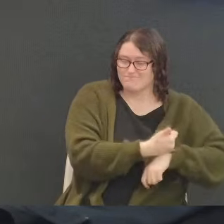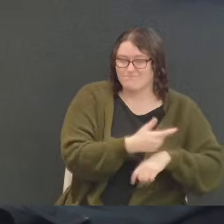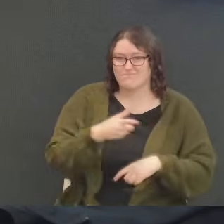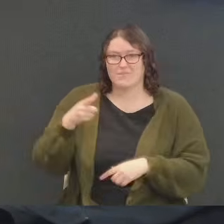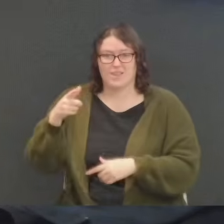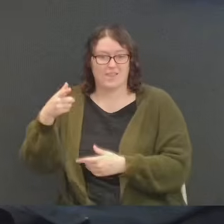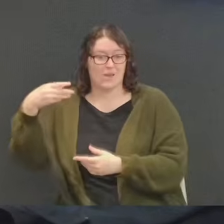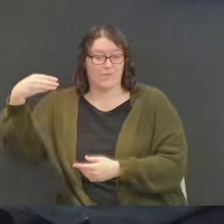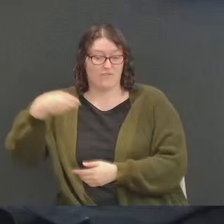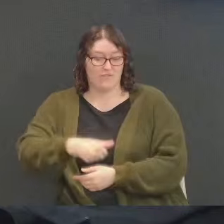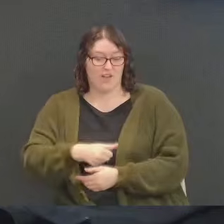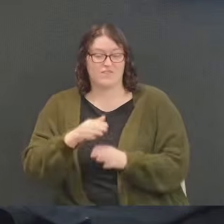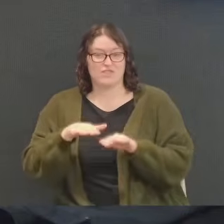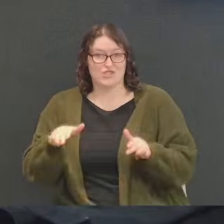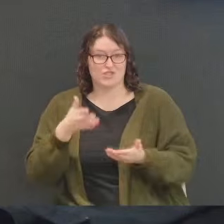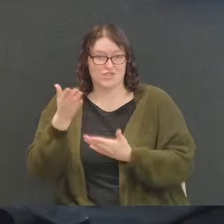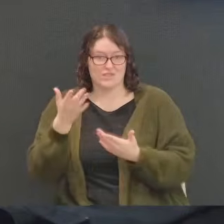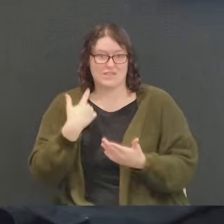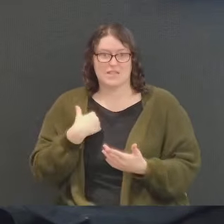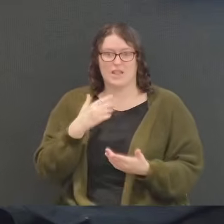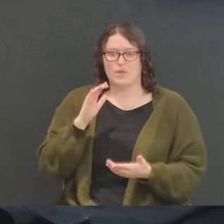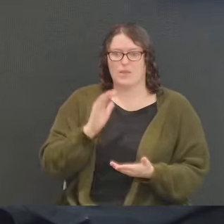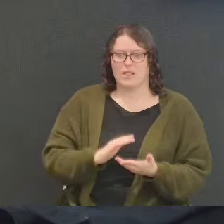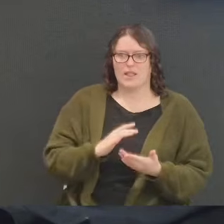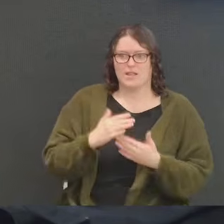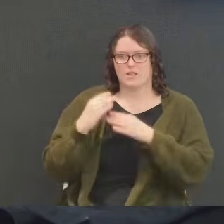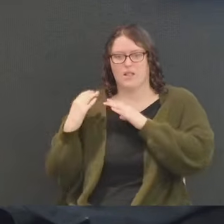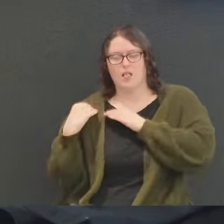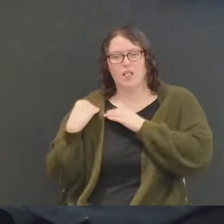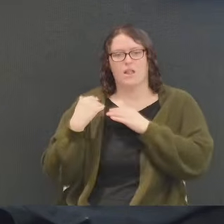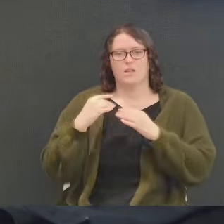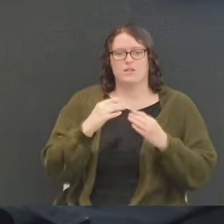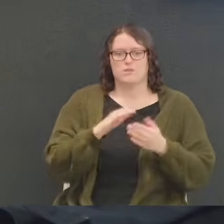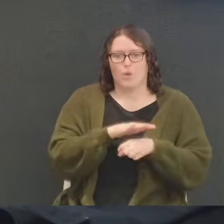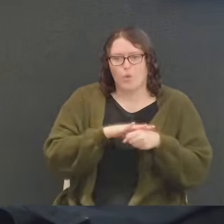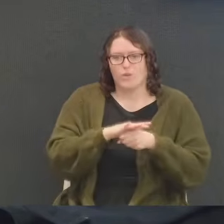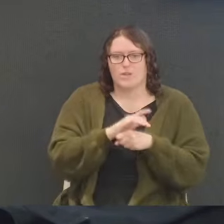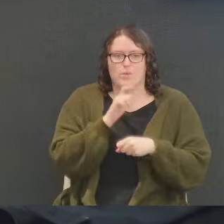we would have less of a need locally and and not have to raise as much locally